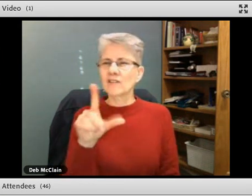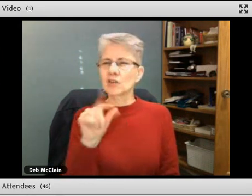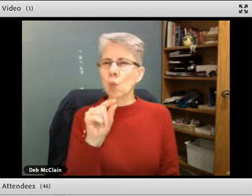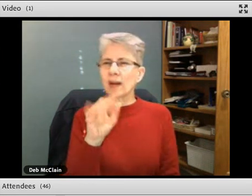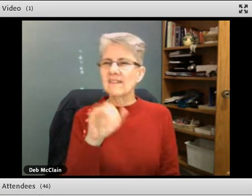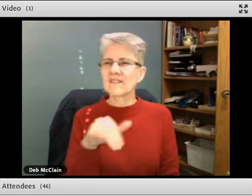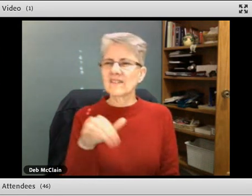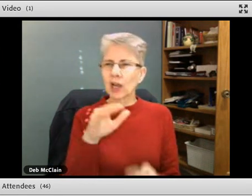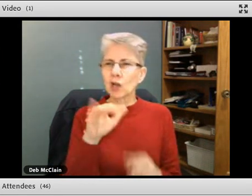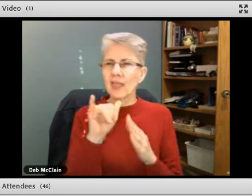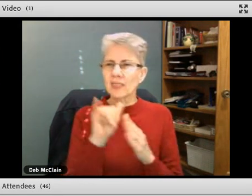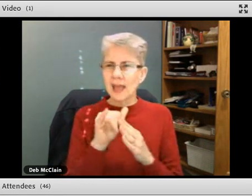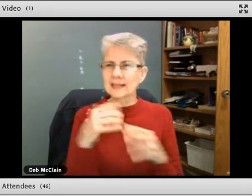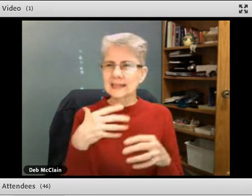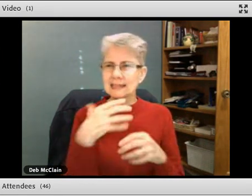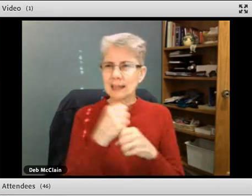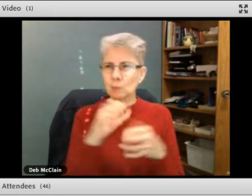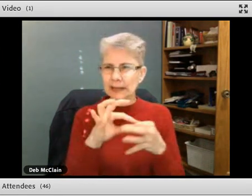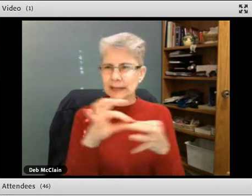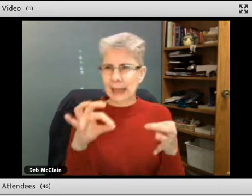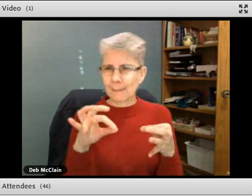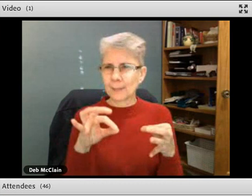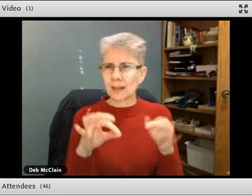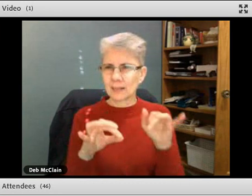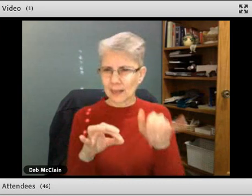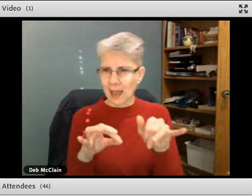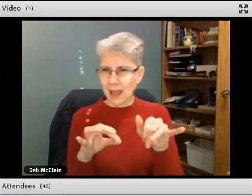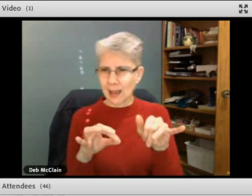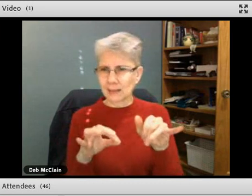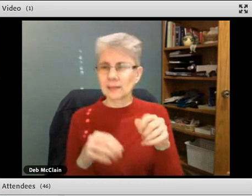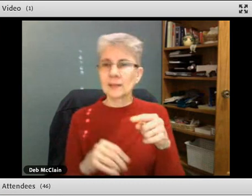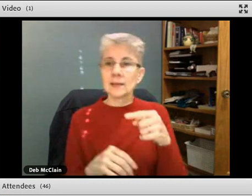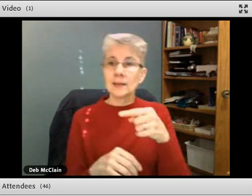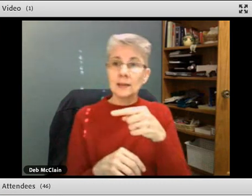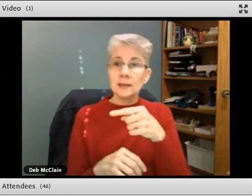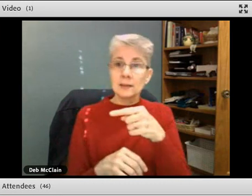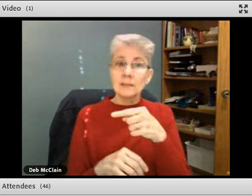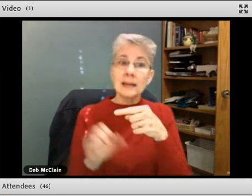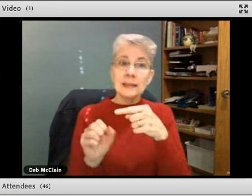And, yes, you could refer to this as an abstract. And indeed, I believe